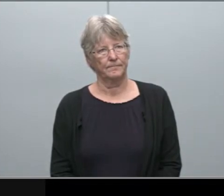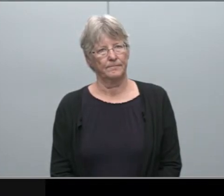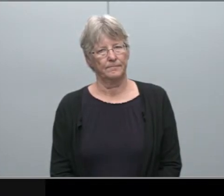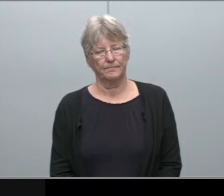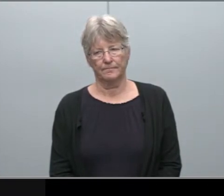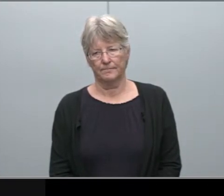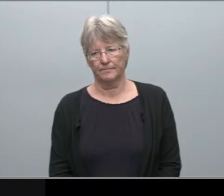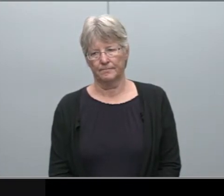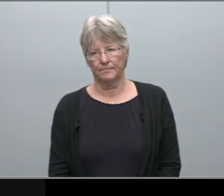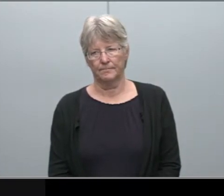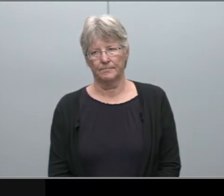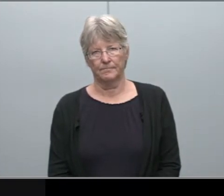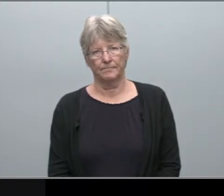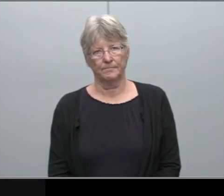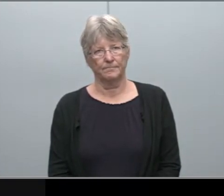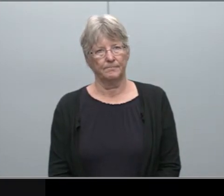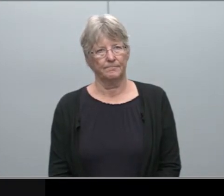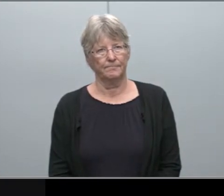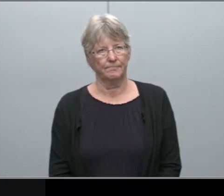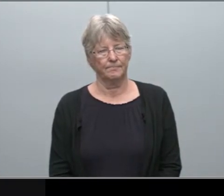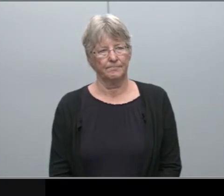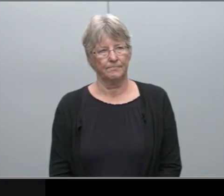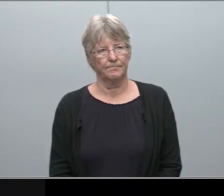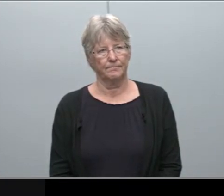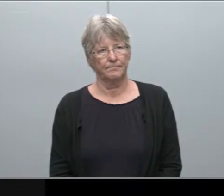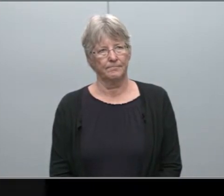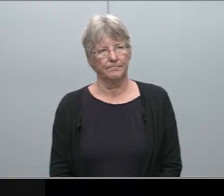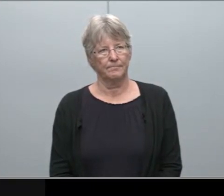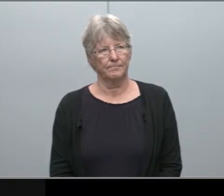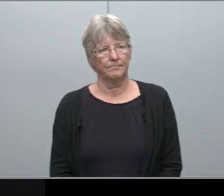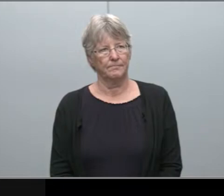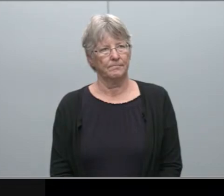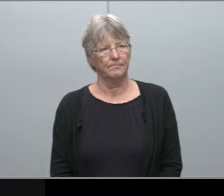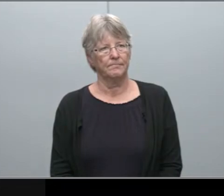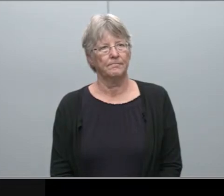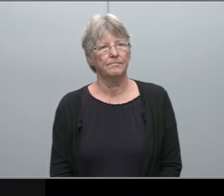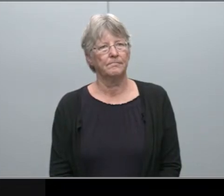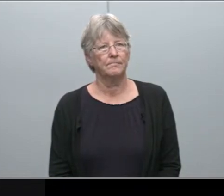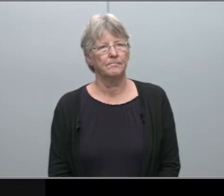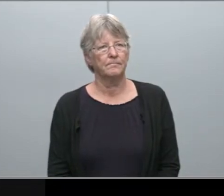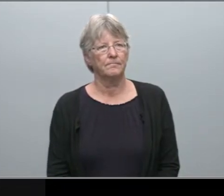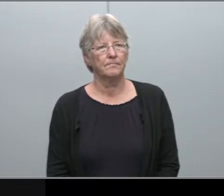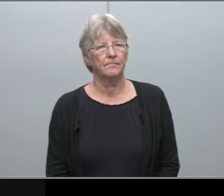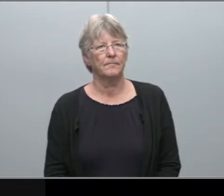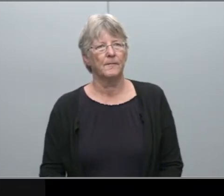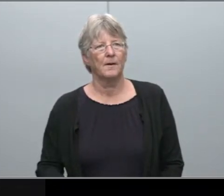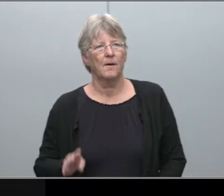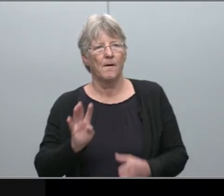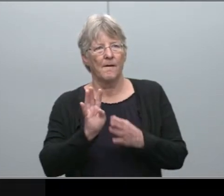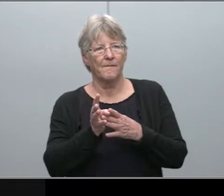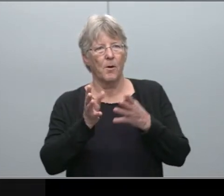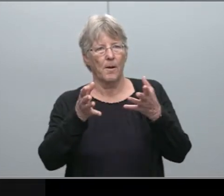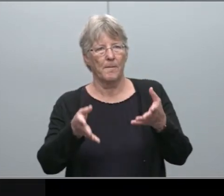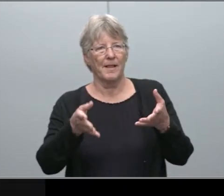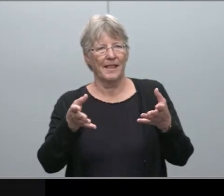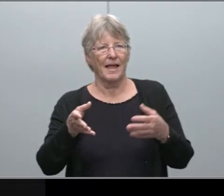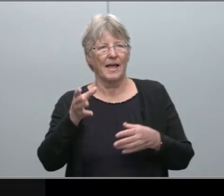I raised my hand. Should I? Okay. Yeah, I just think that the district provides